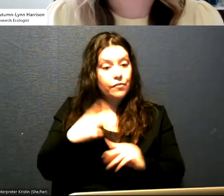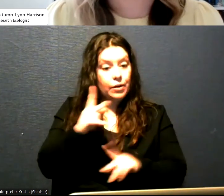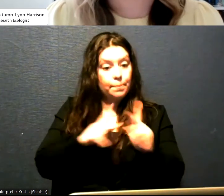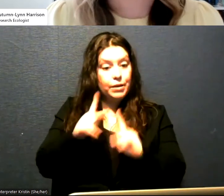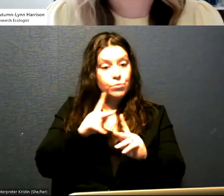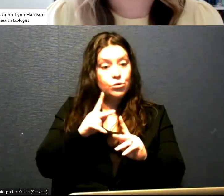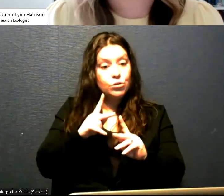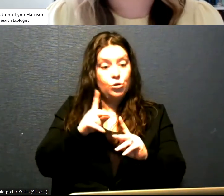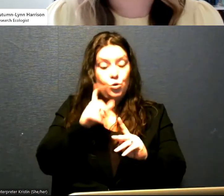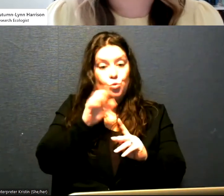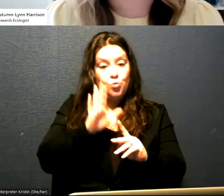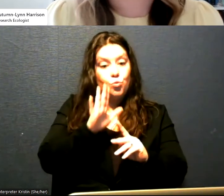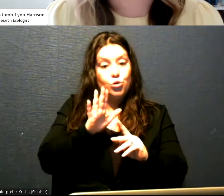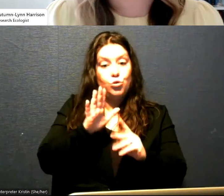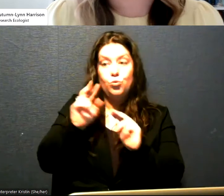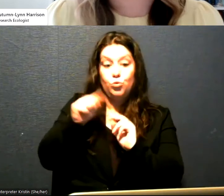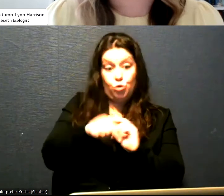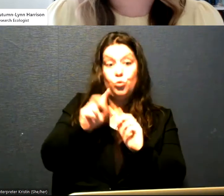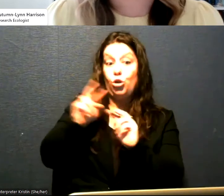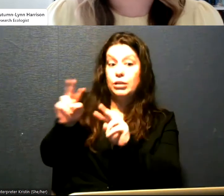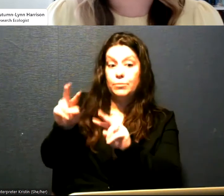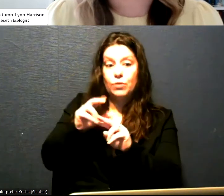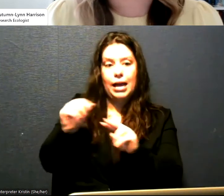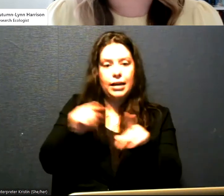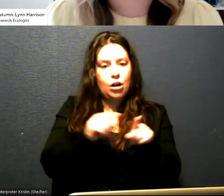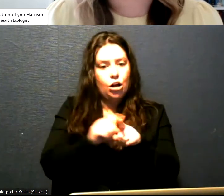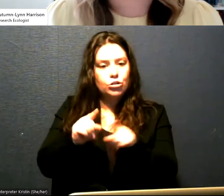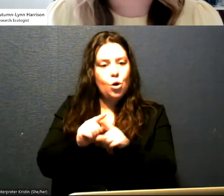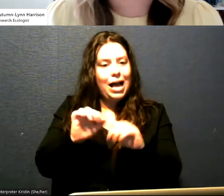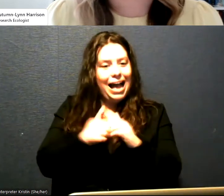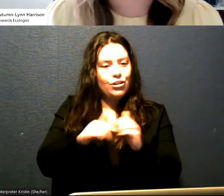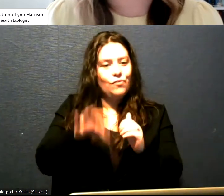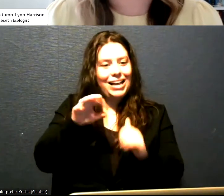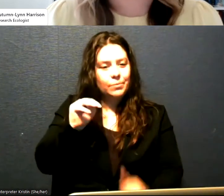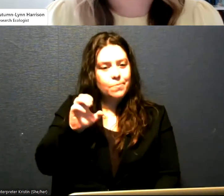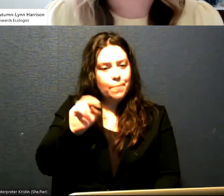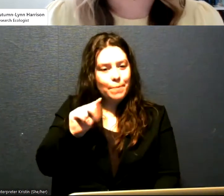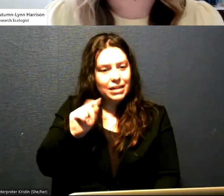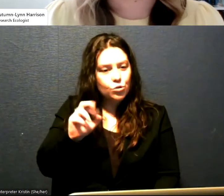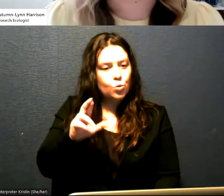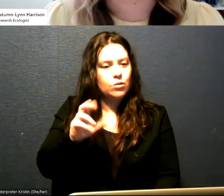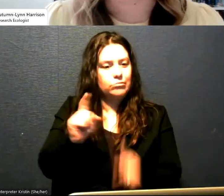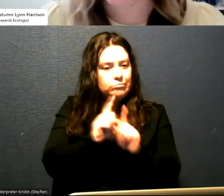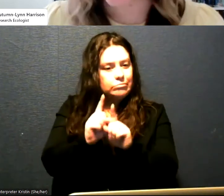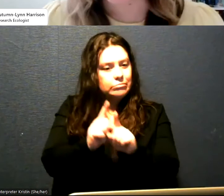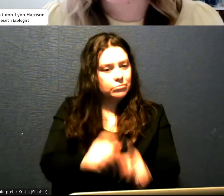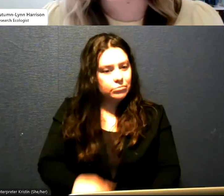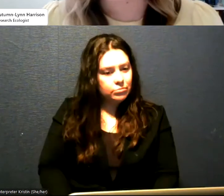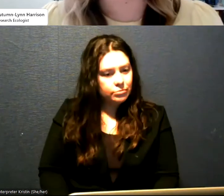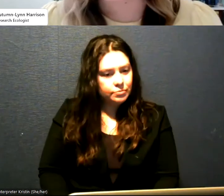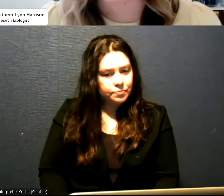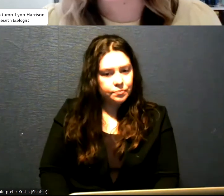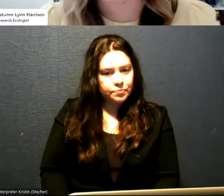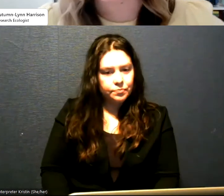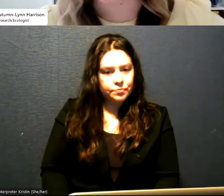and also um how do you go about finding a mentor? >>Autumn-Lynn: Erika, you want me to go first? >>Erika: Yeah you can start.